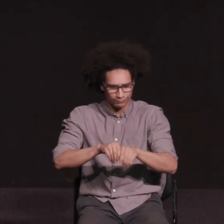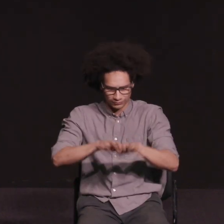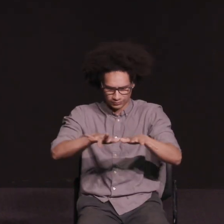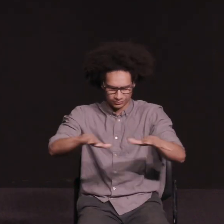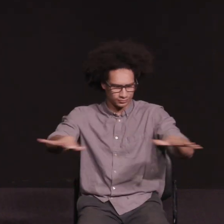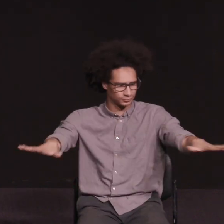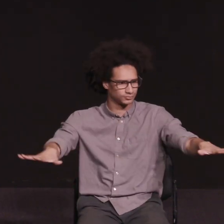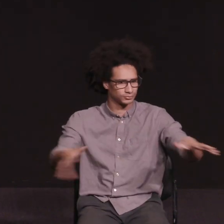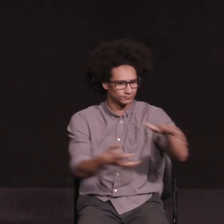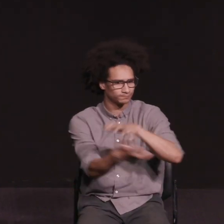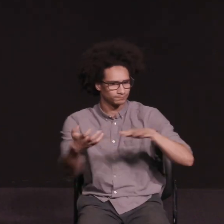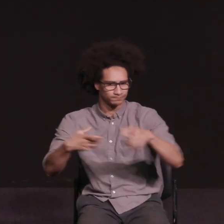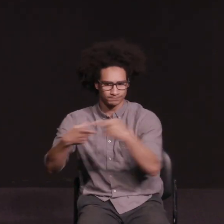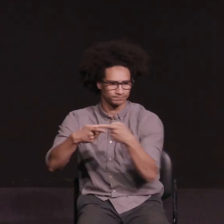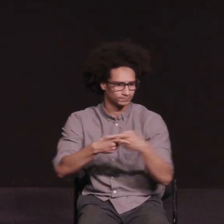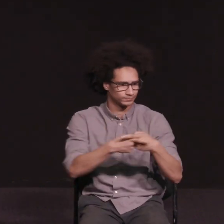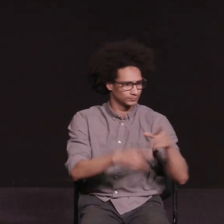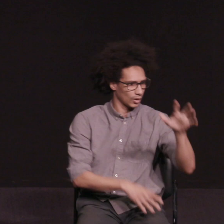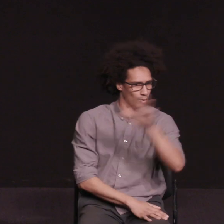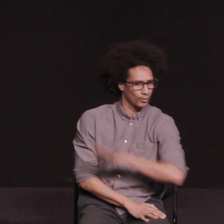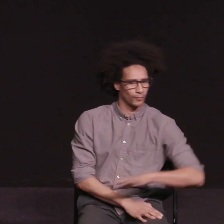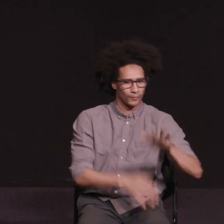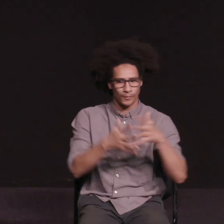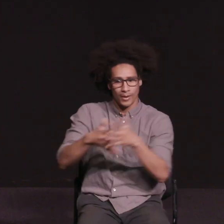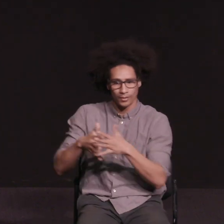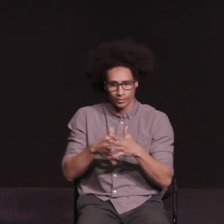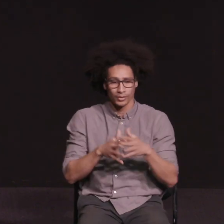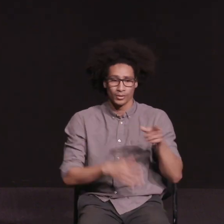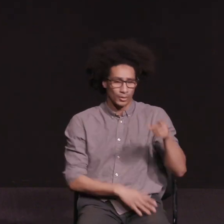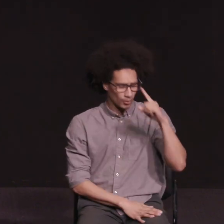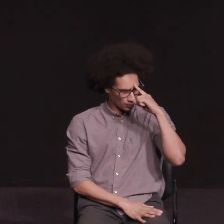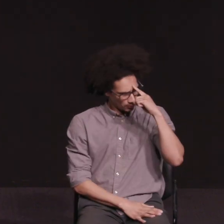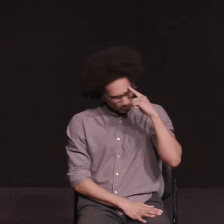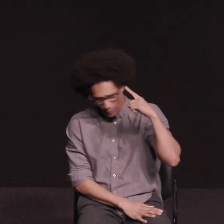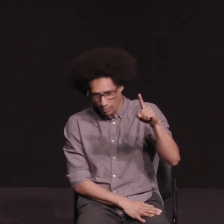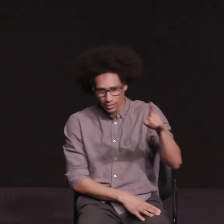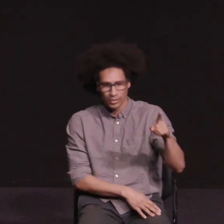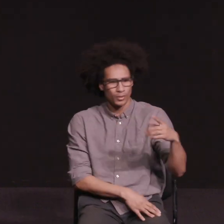It was a cunning and very sophisticated column, and I